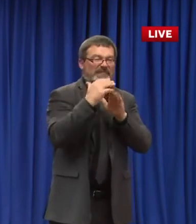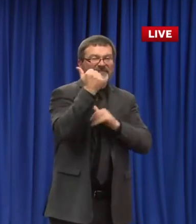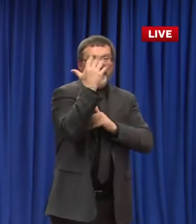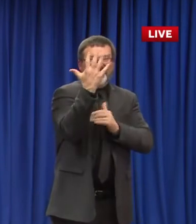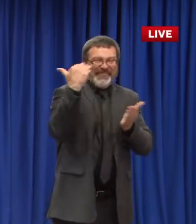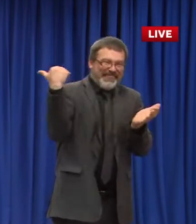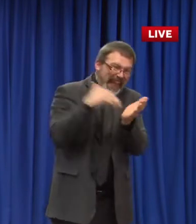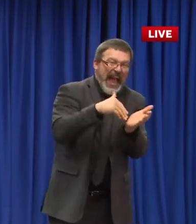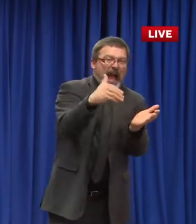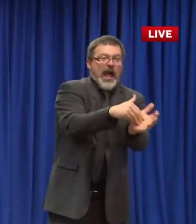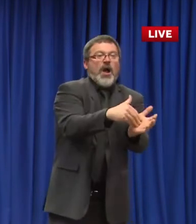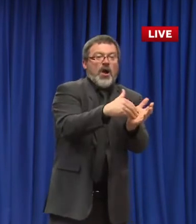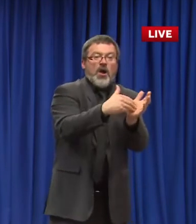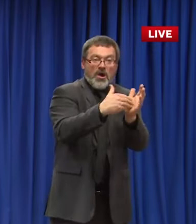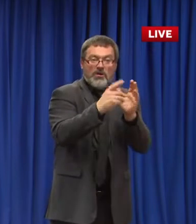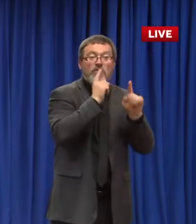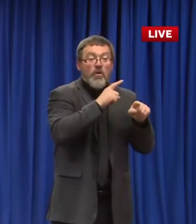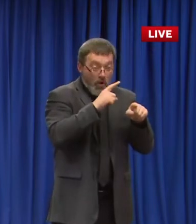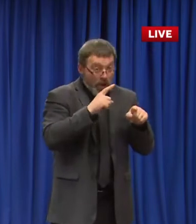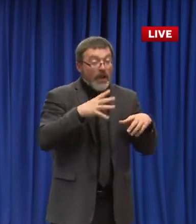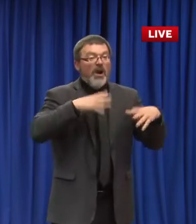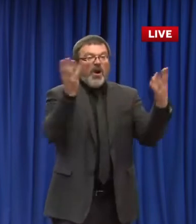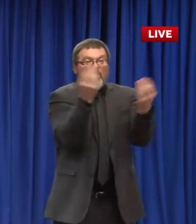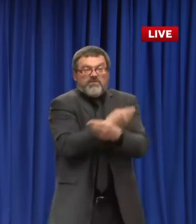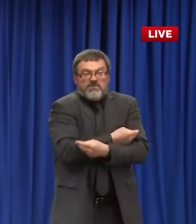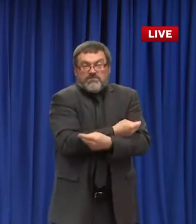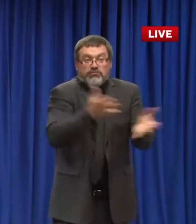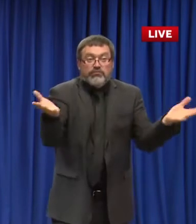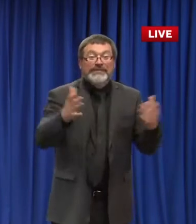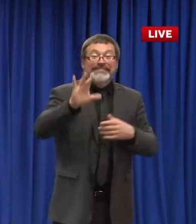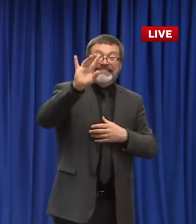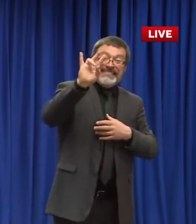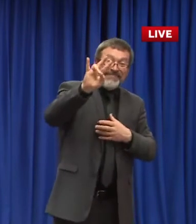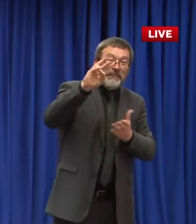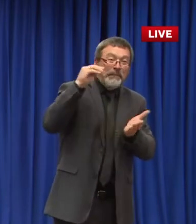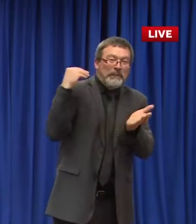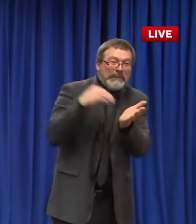OVER. SUZANNE ORDERS FROM FOR MASS TOTALING OVER 7 MILLION MASS AND LUCKILY.